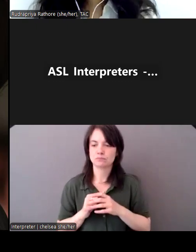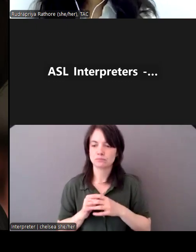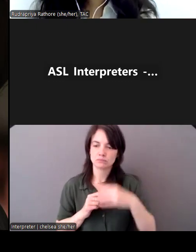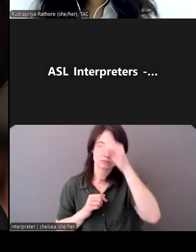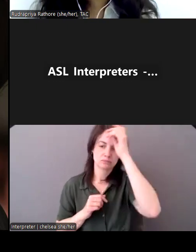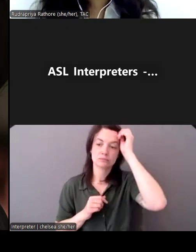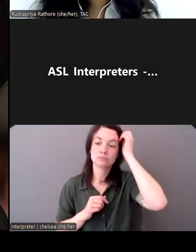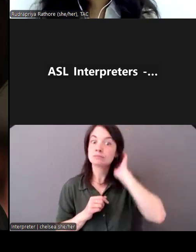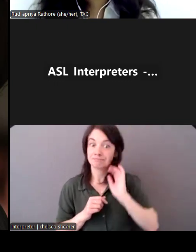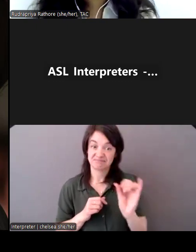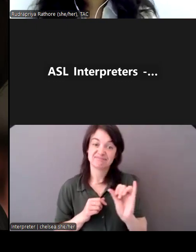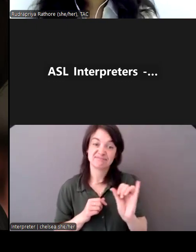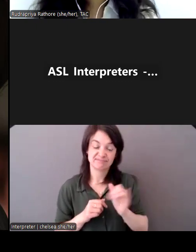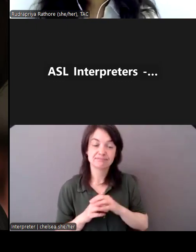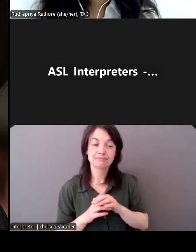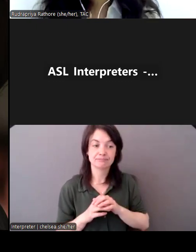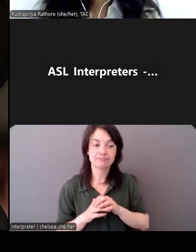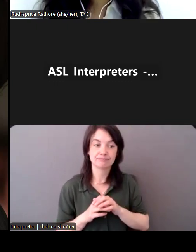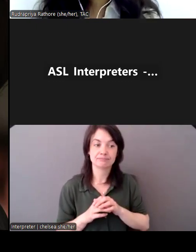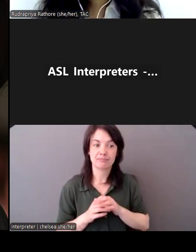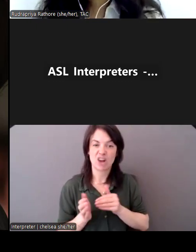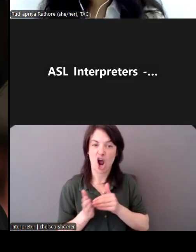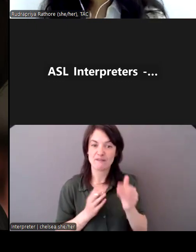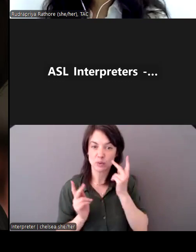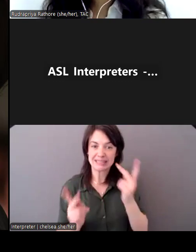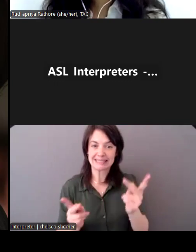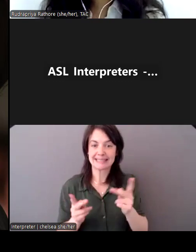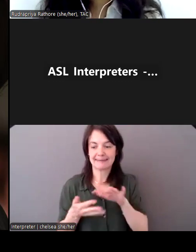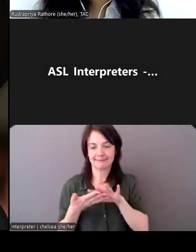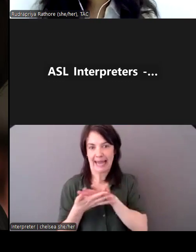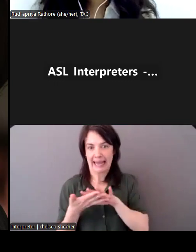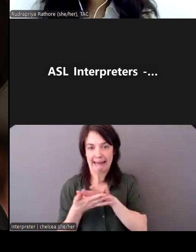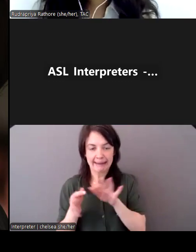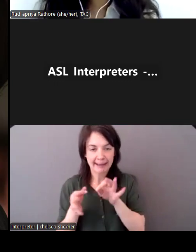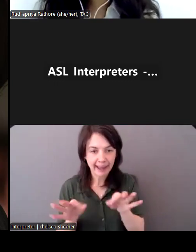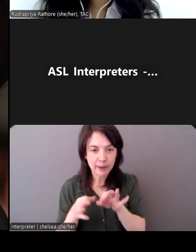avoid some common mistakes like being vague about your for your goals or giving too many options